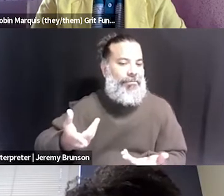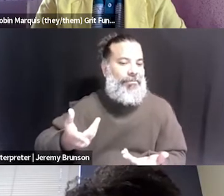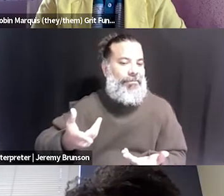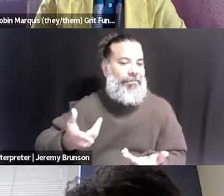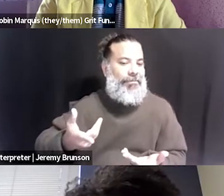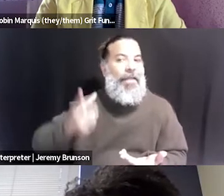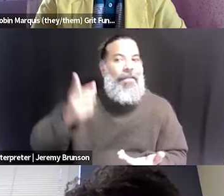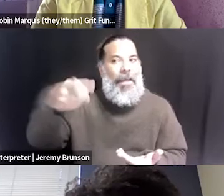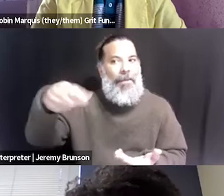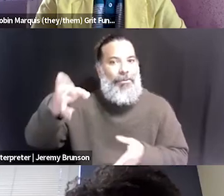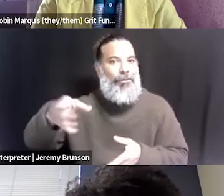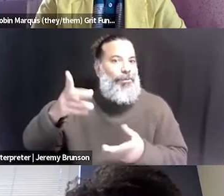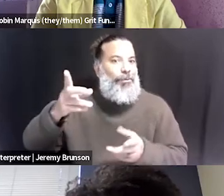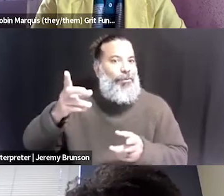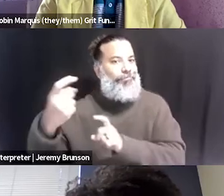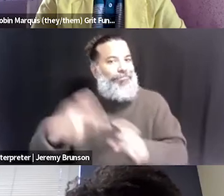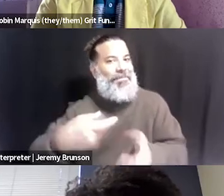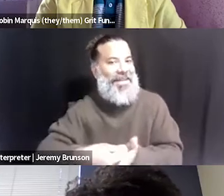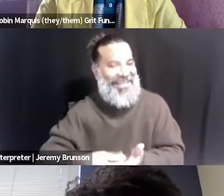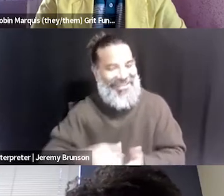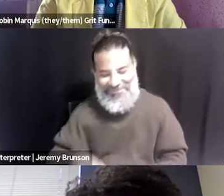hold the purse strings, right.